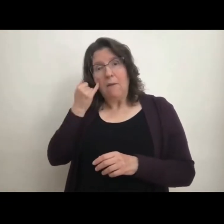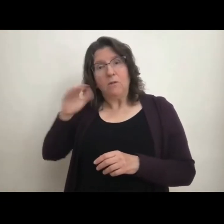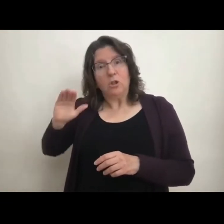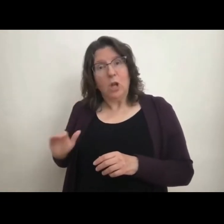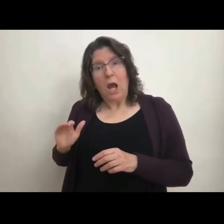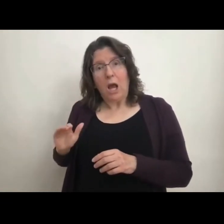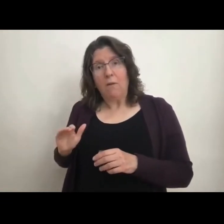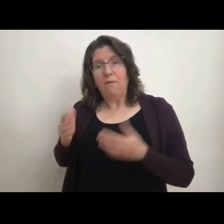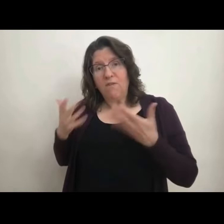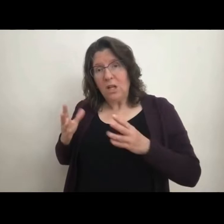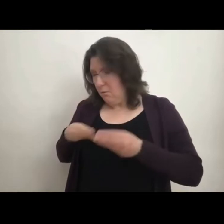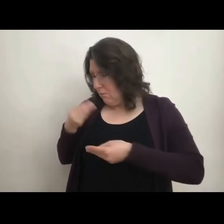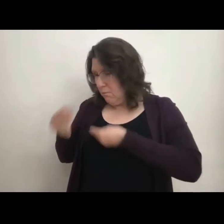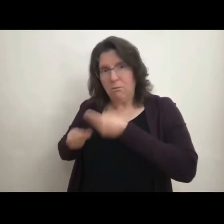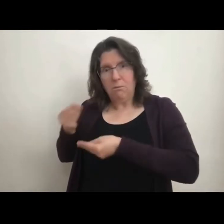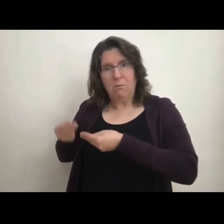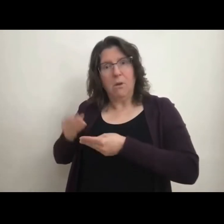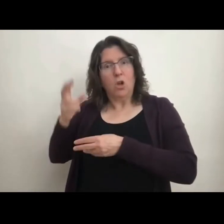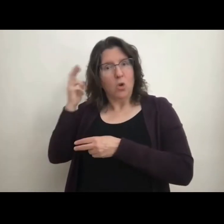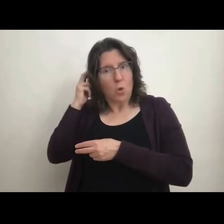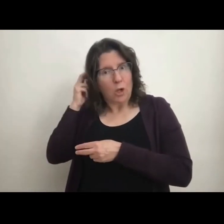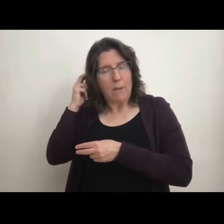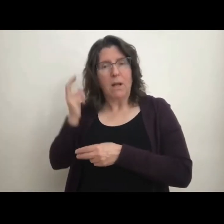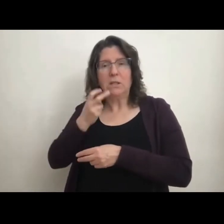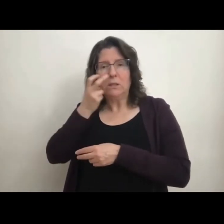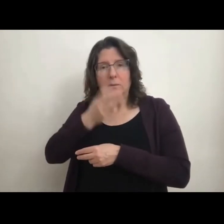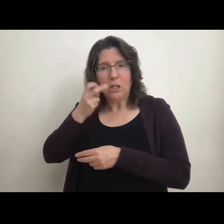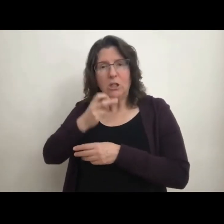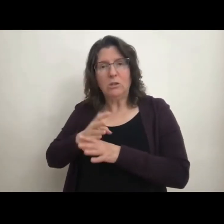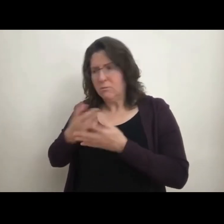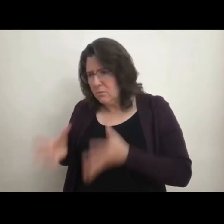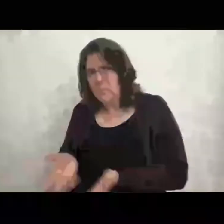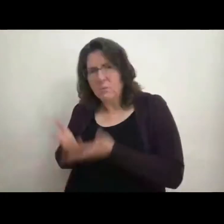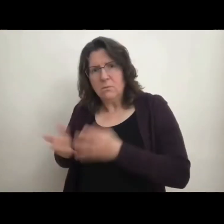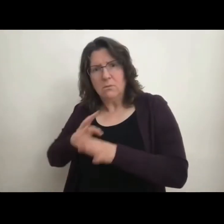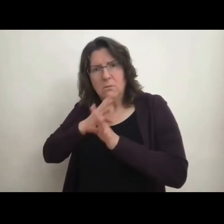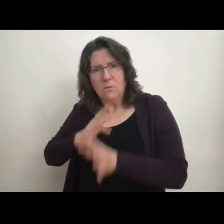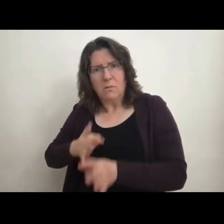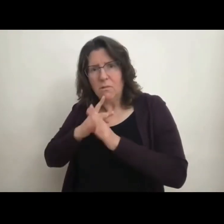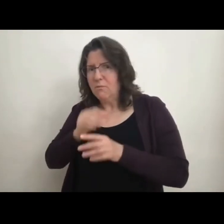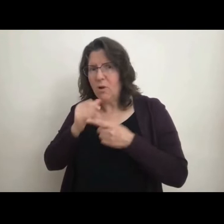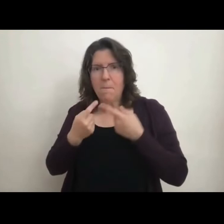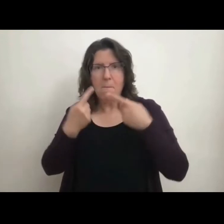Especially if the investment of cochlear implants, other technologies and intensive speech training doesn't result in